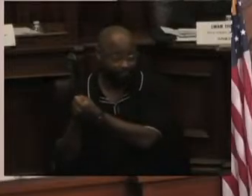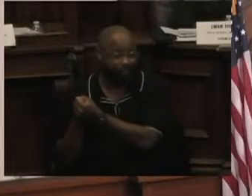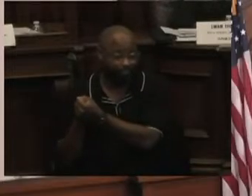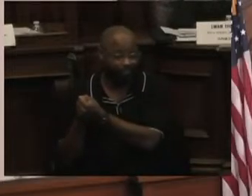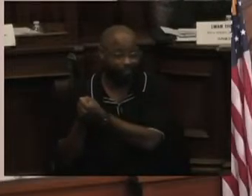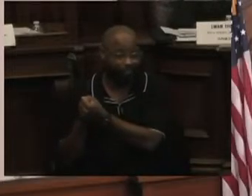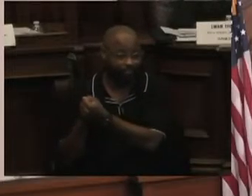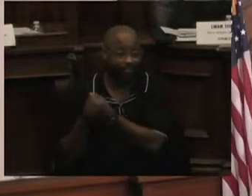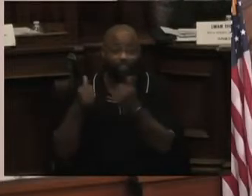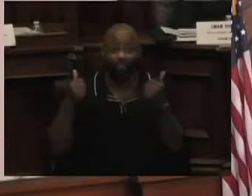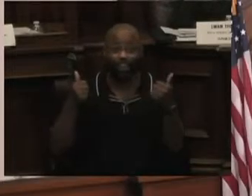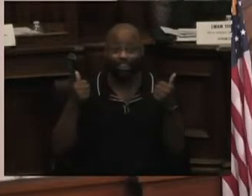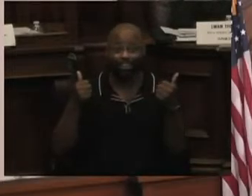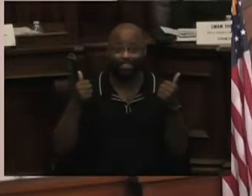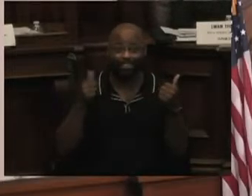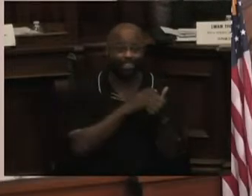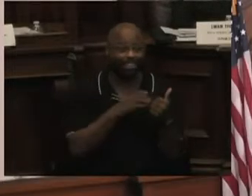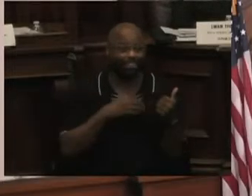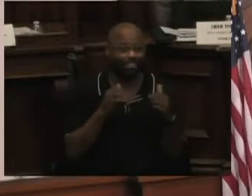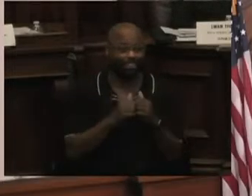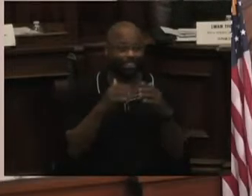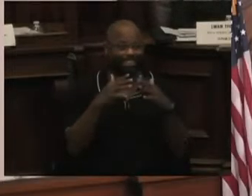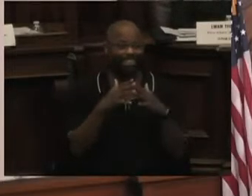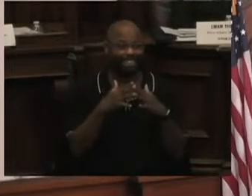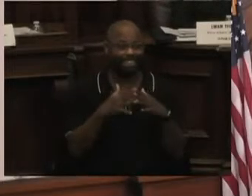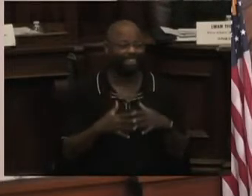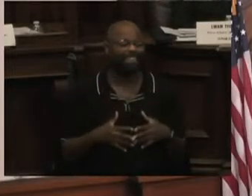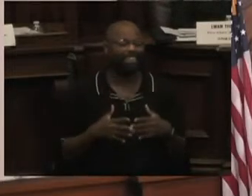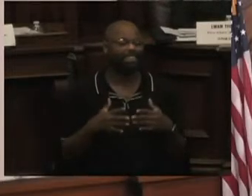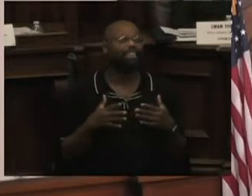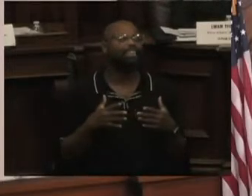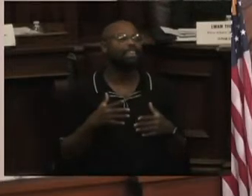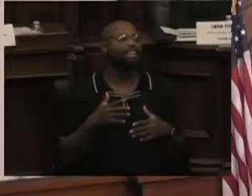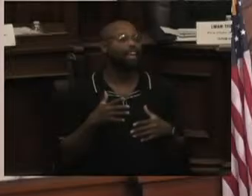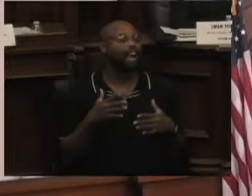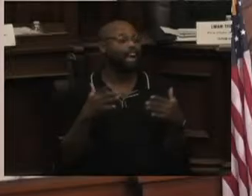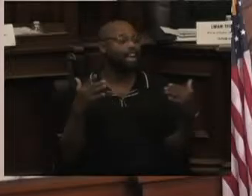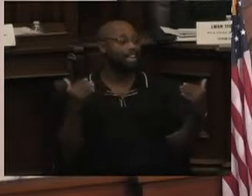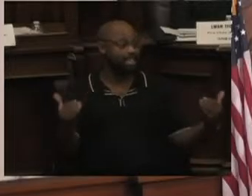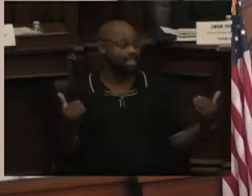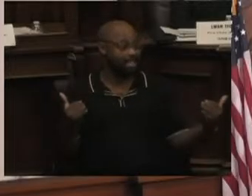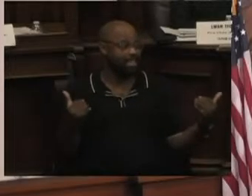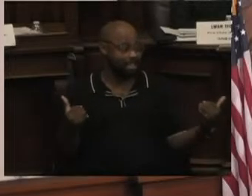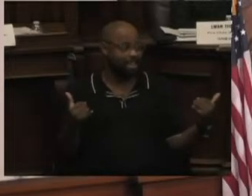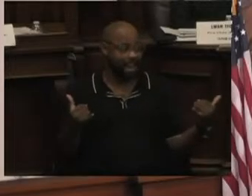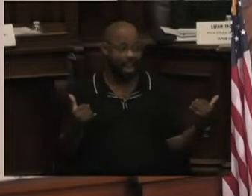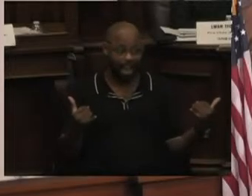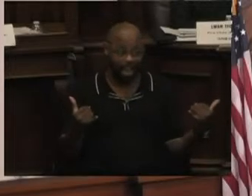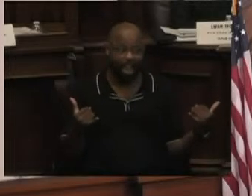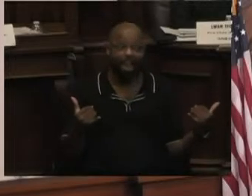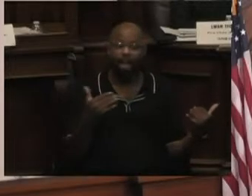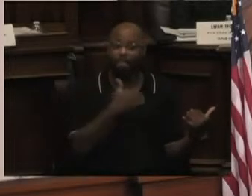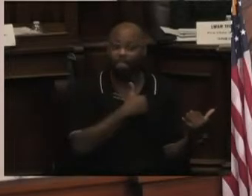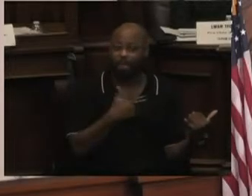a second. I second, all in